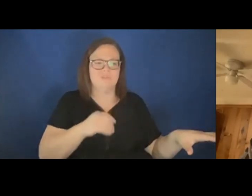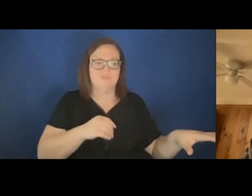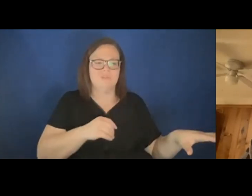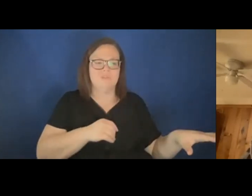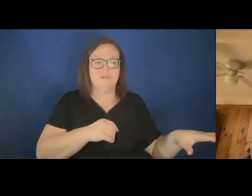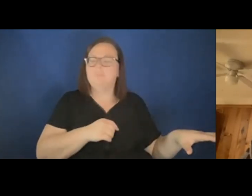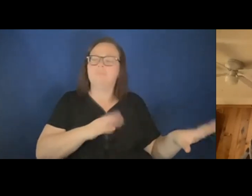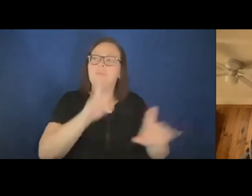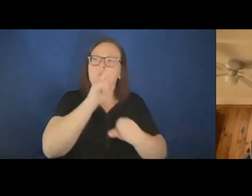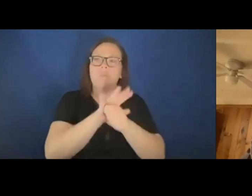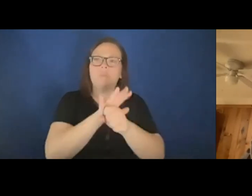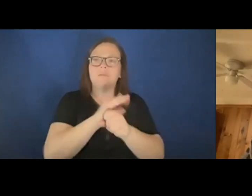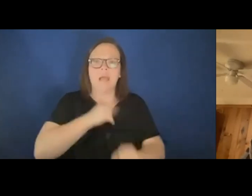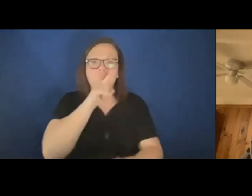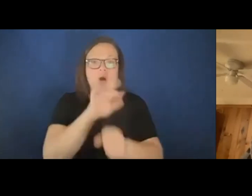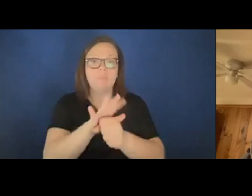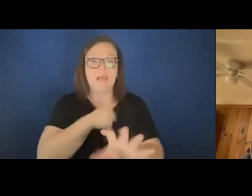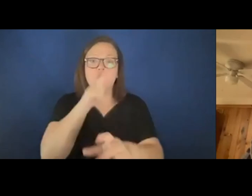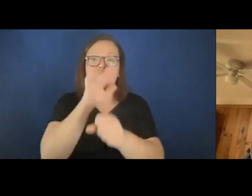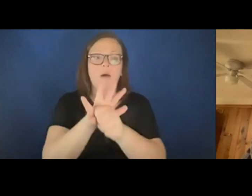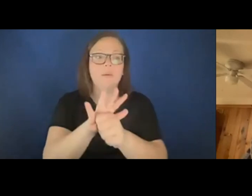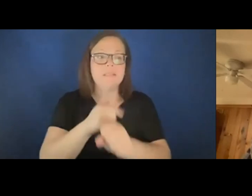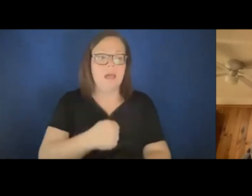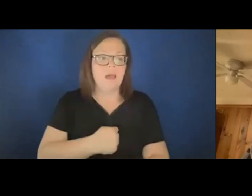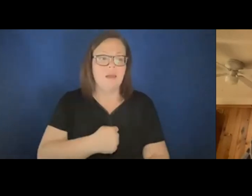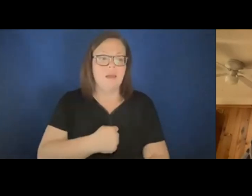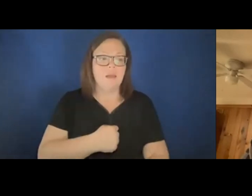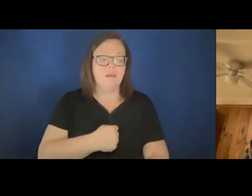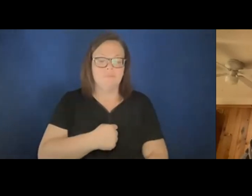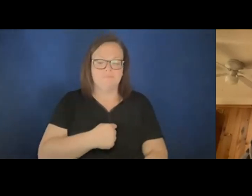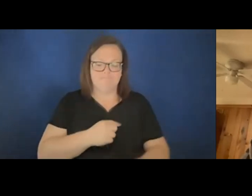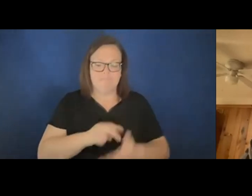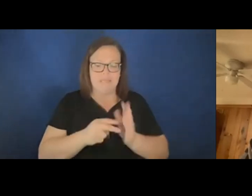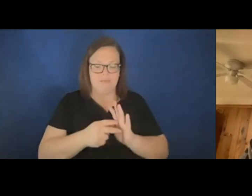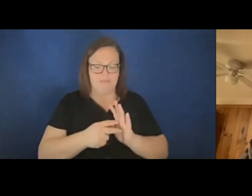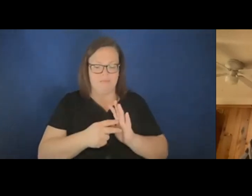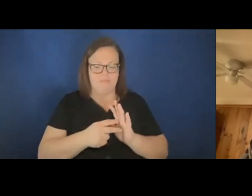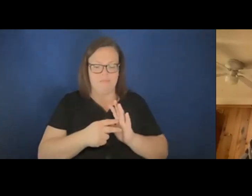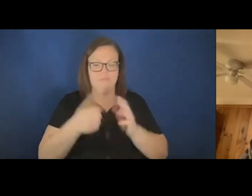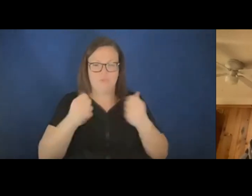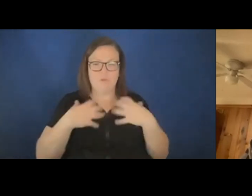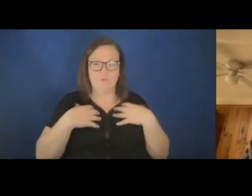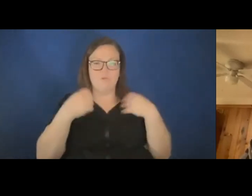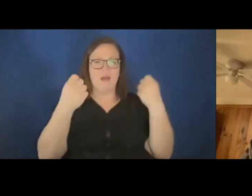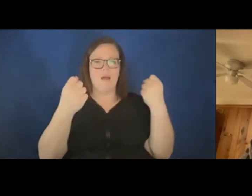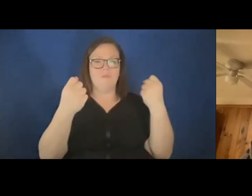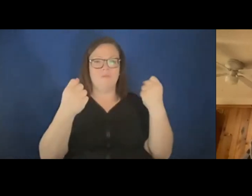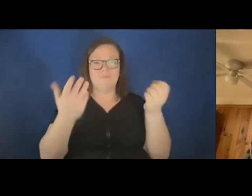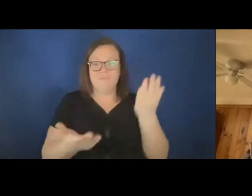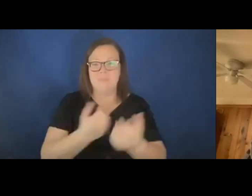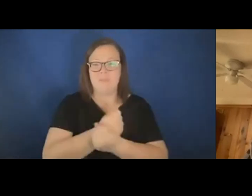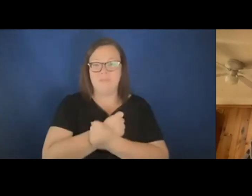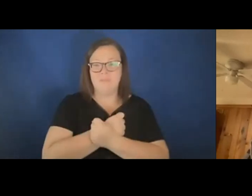But I promise. I promise. I promise. I — meant it as an act of survival. Maybe love.